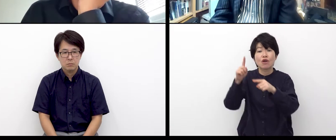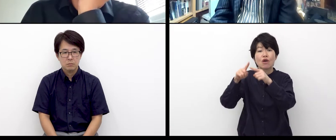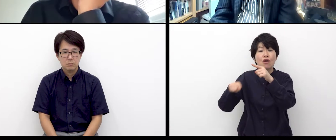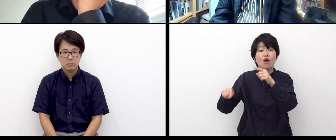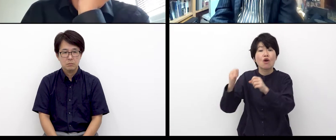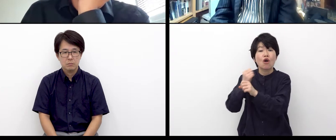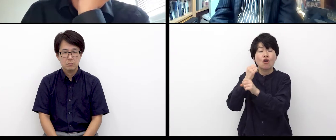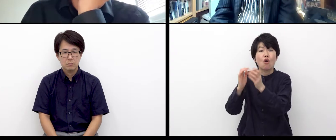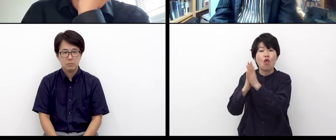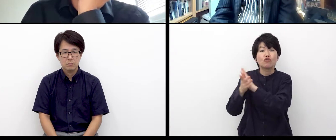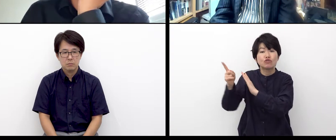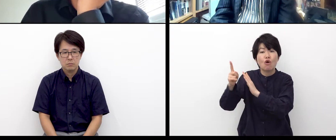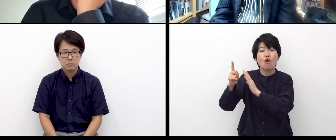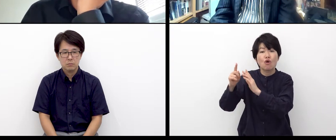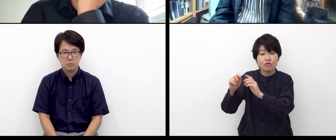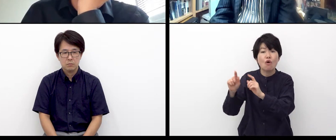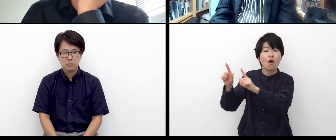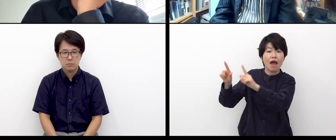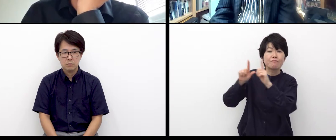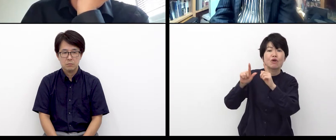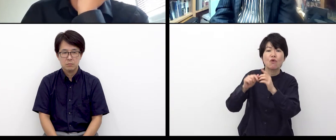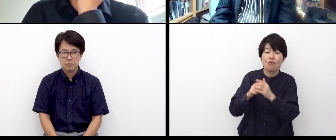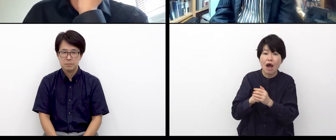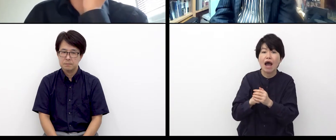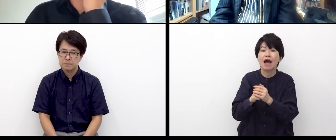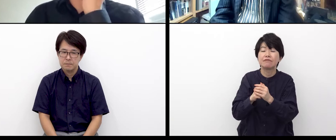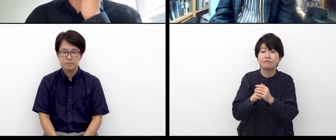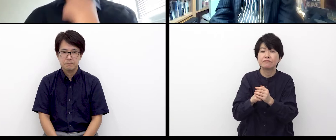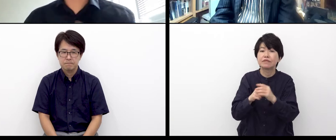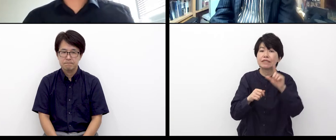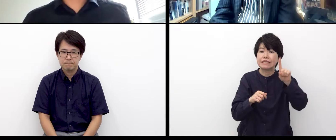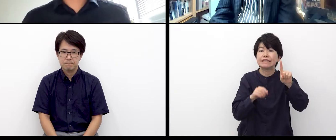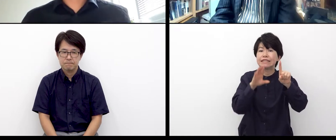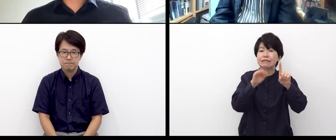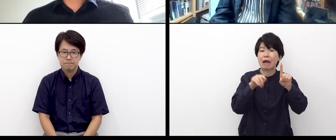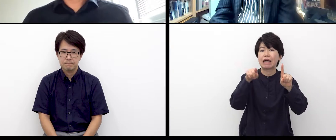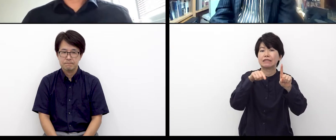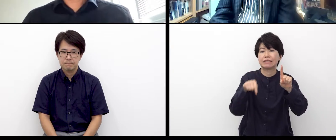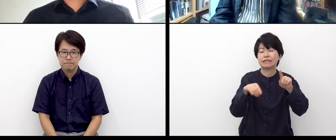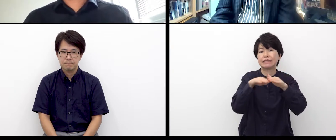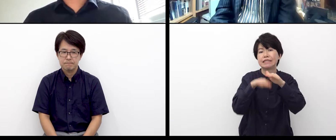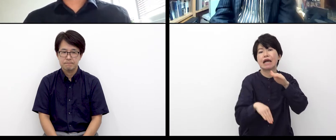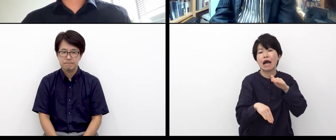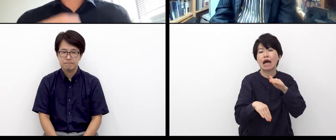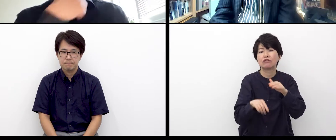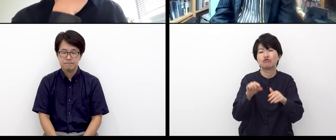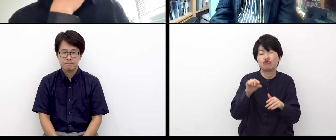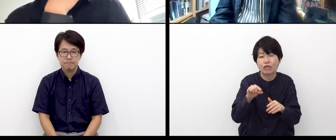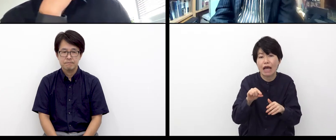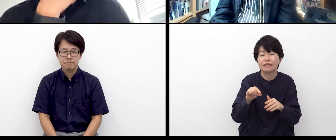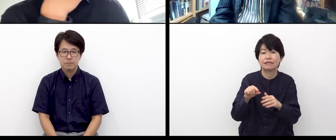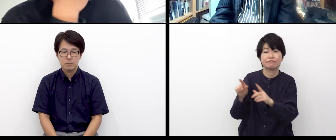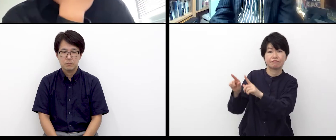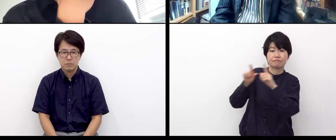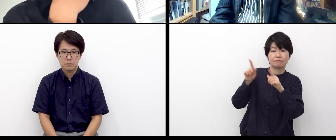it is said that the number of homeless people is already less than 10,000 in one statistic, which is unbelievable. I think this is because